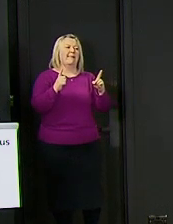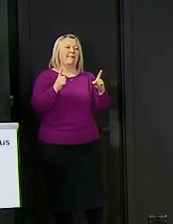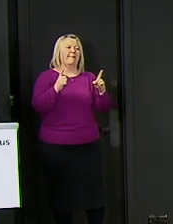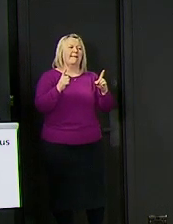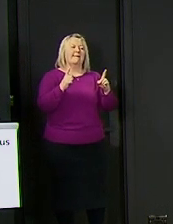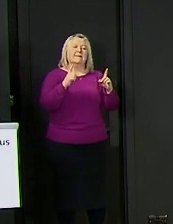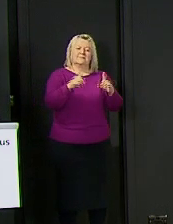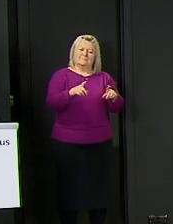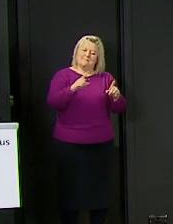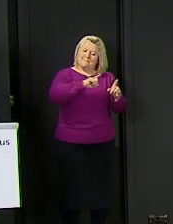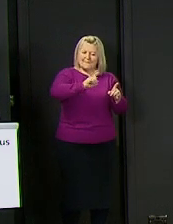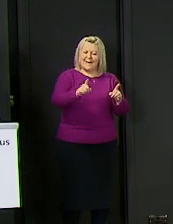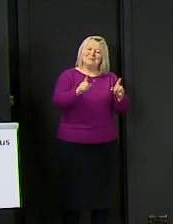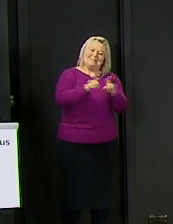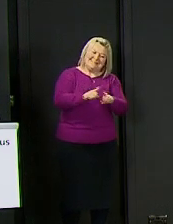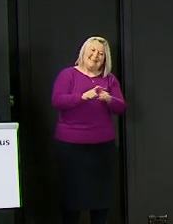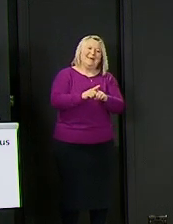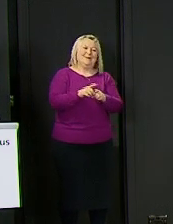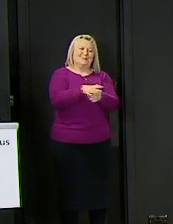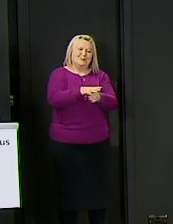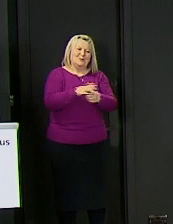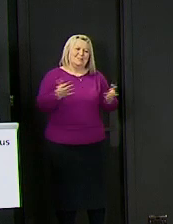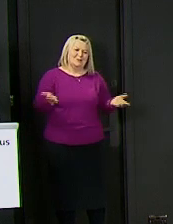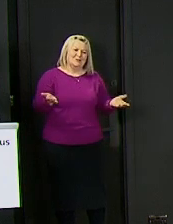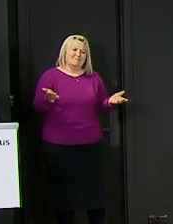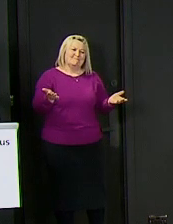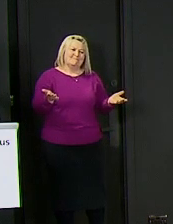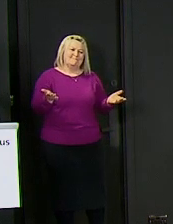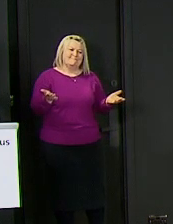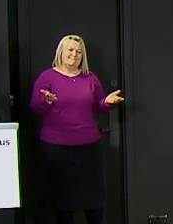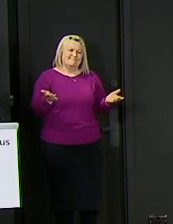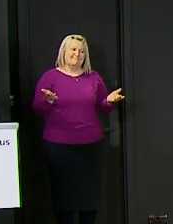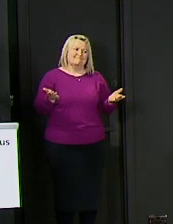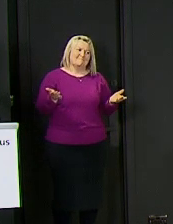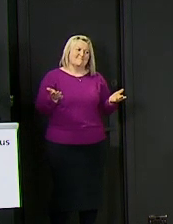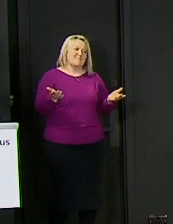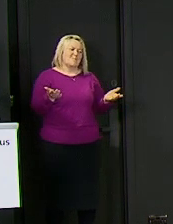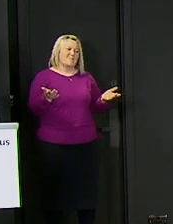said you had been very open at the start of this crisis, you said you might make mistakes.